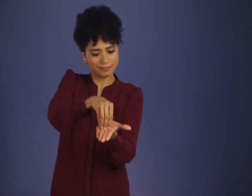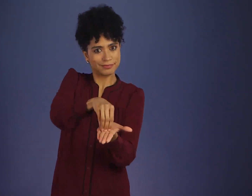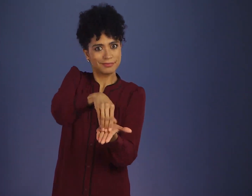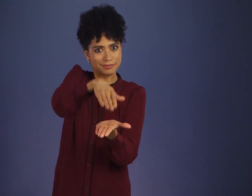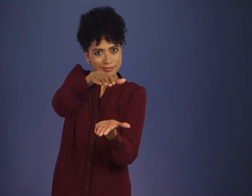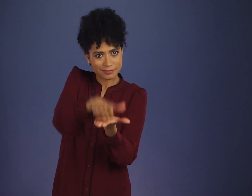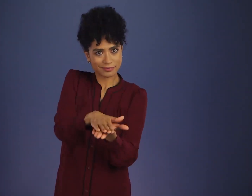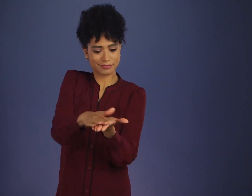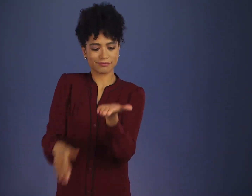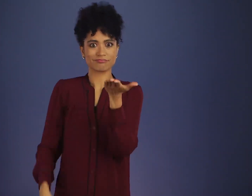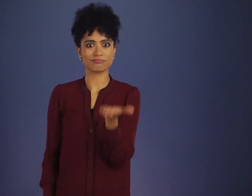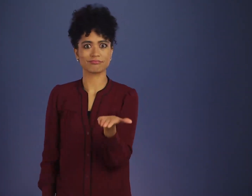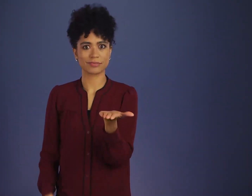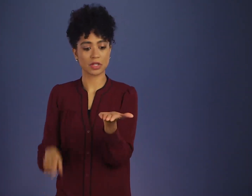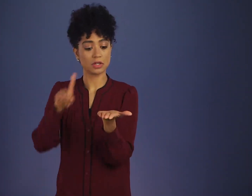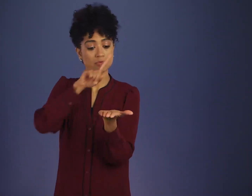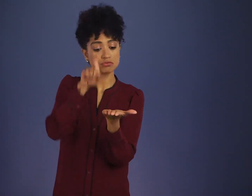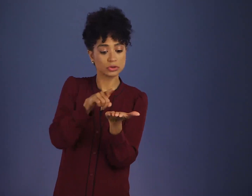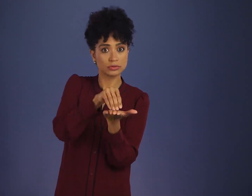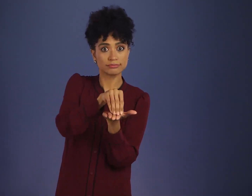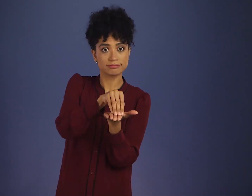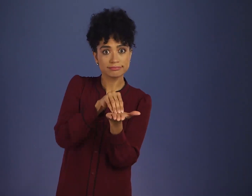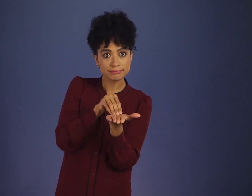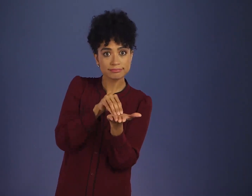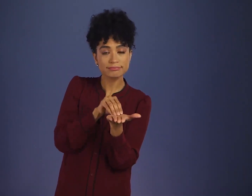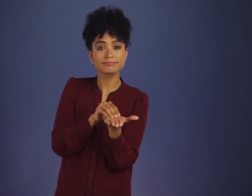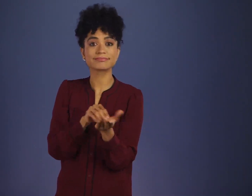it is wise to write out our questions and answers.